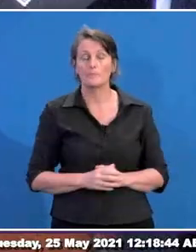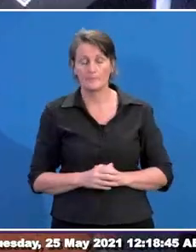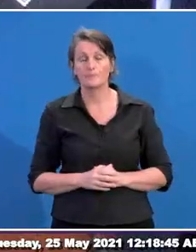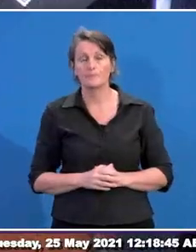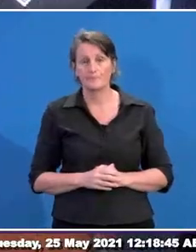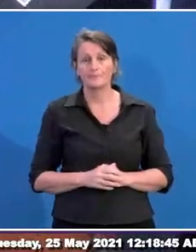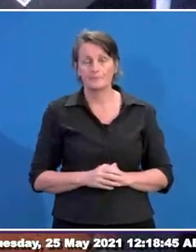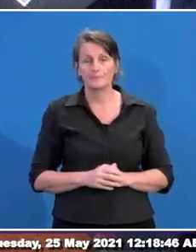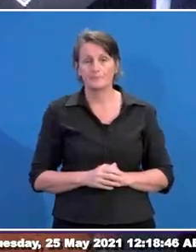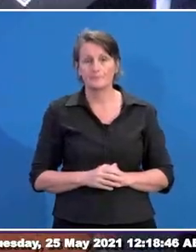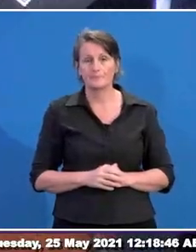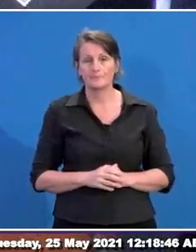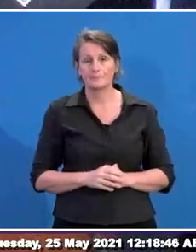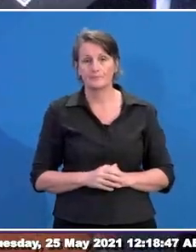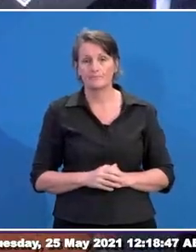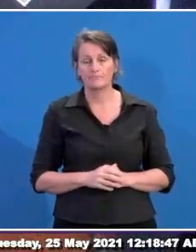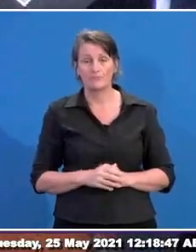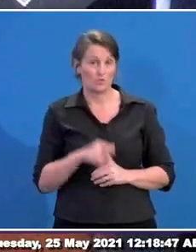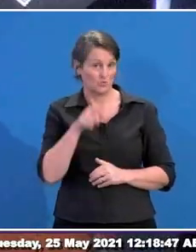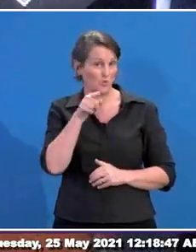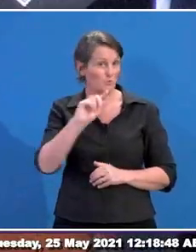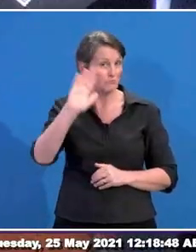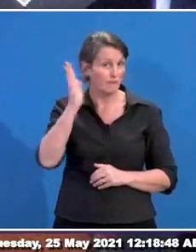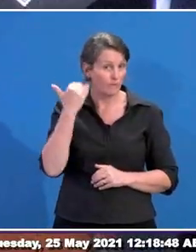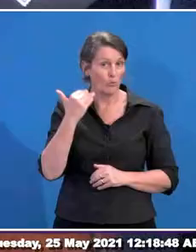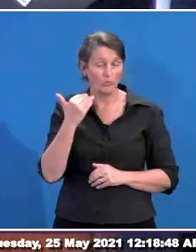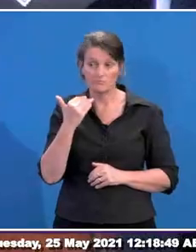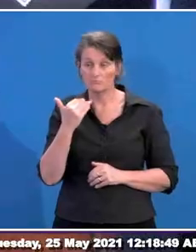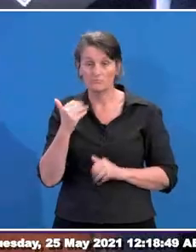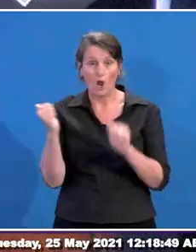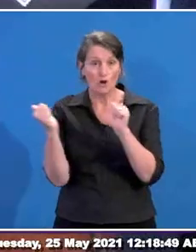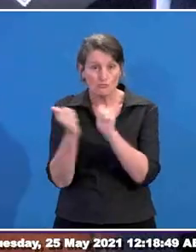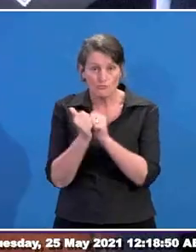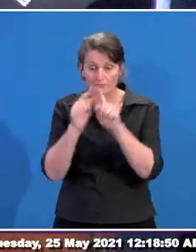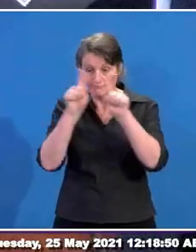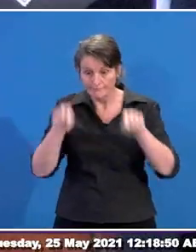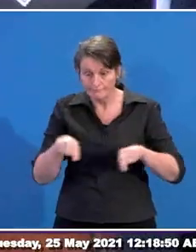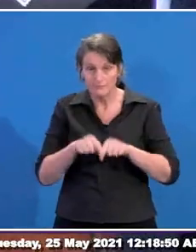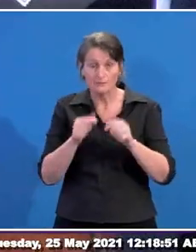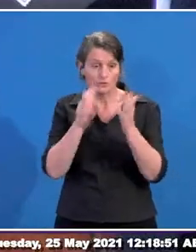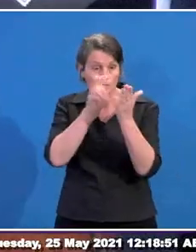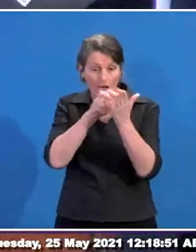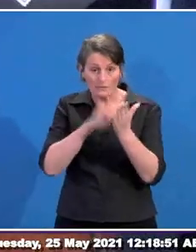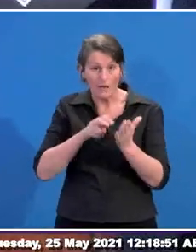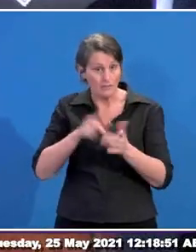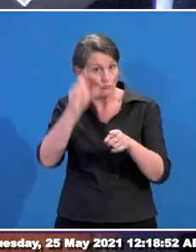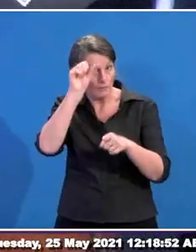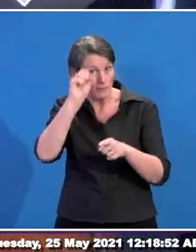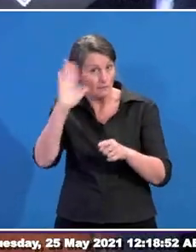You had to sign some contracts and make some agreements with Sunnyfield. And you remember doing all of that? SOPHIA: Yes.